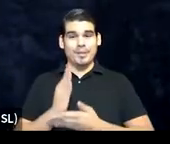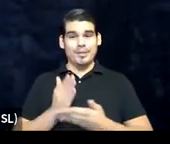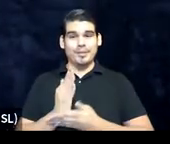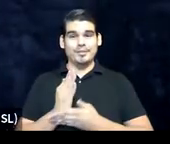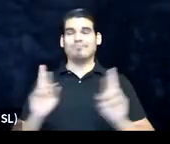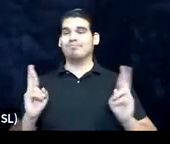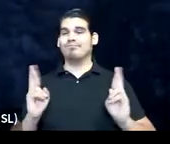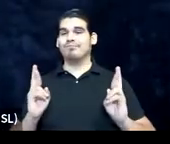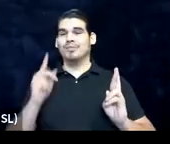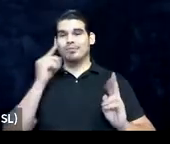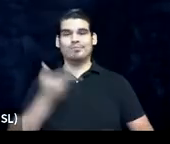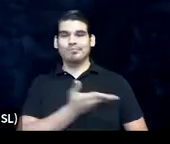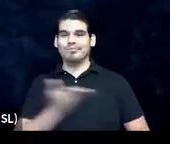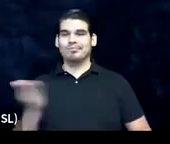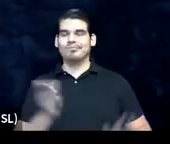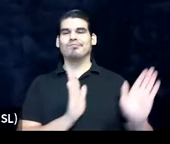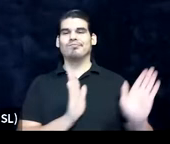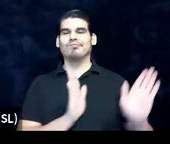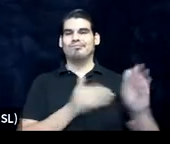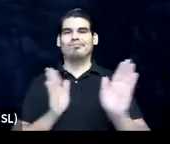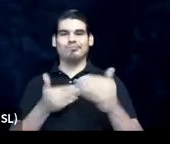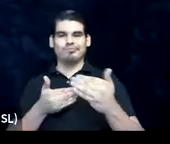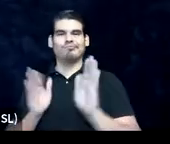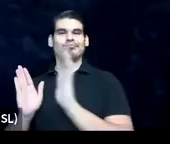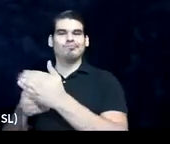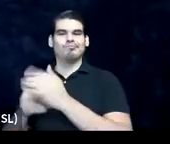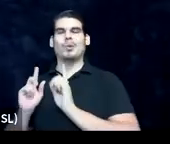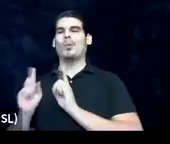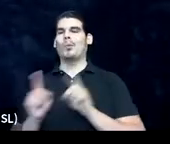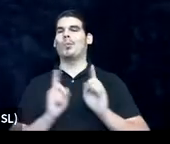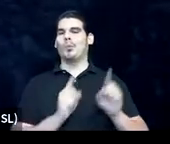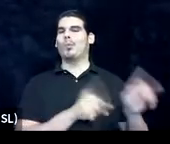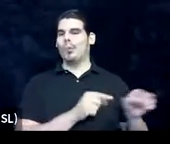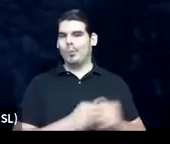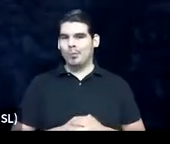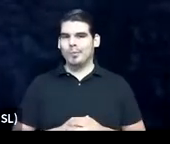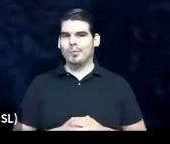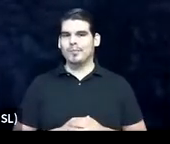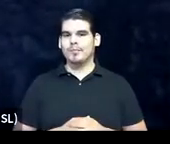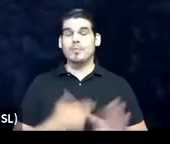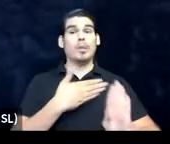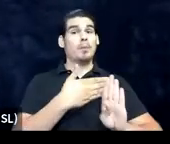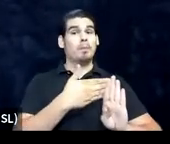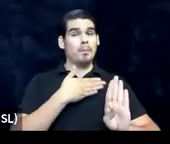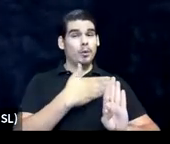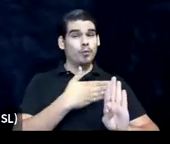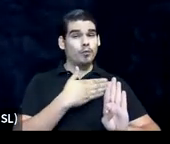Looks like everyone will already